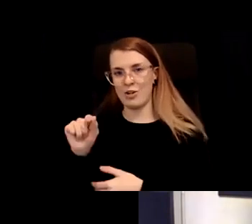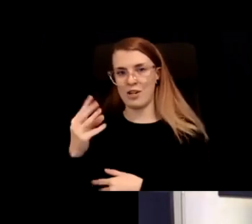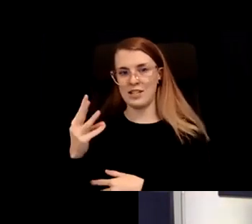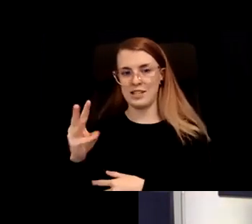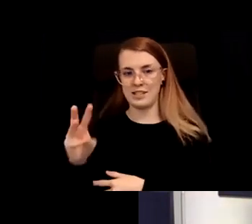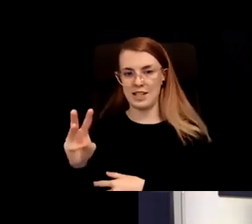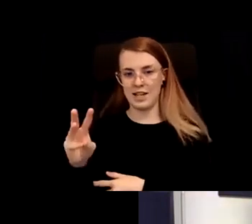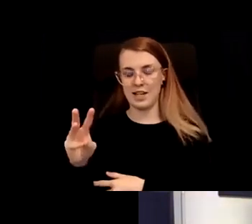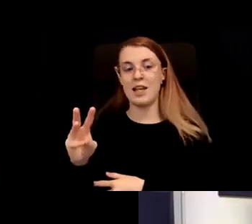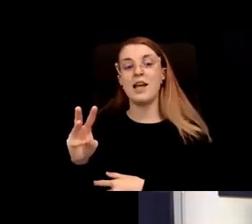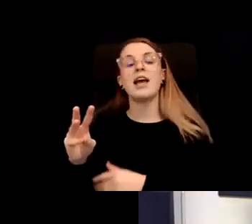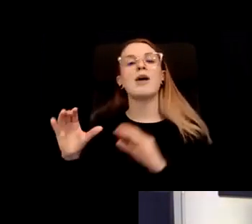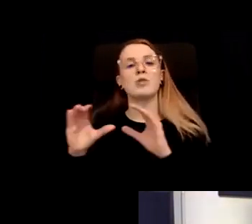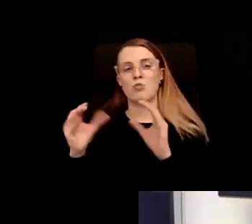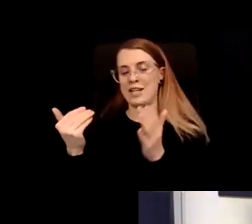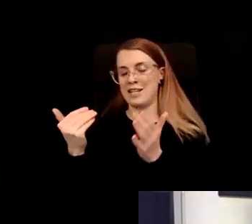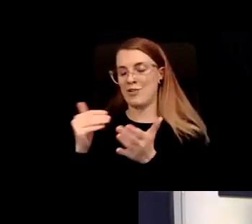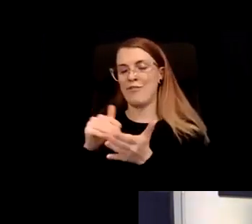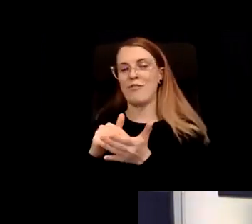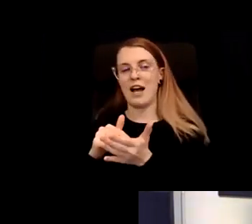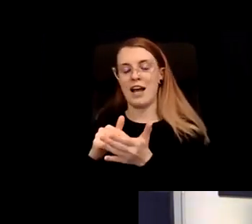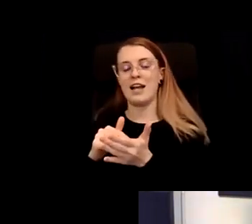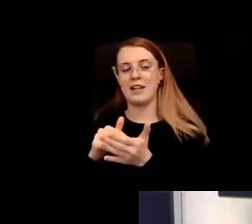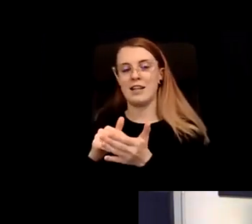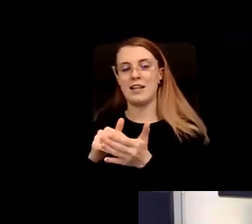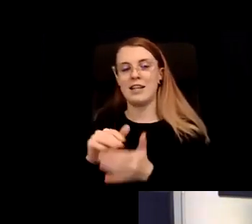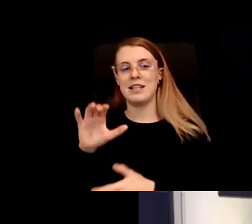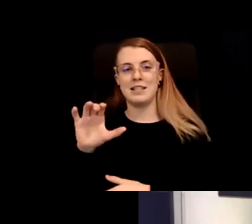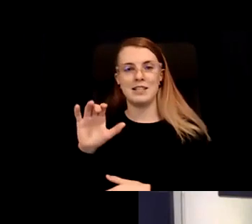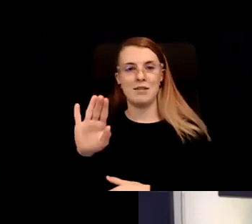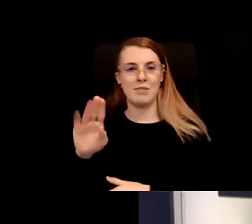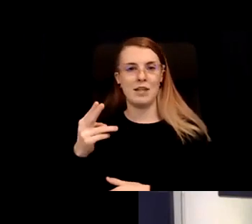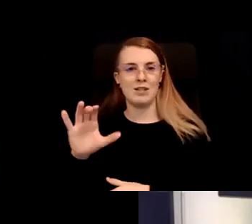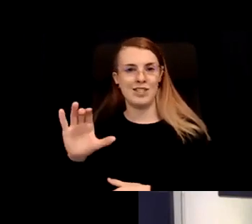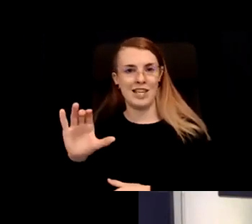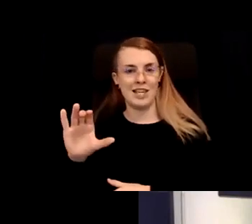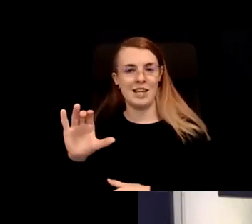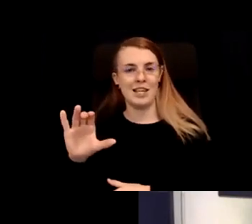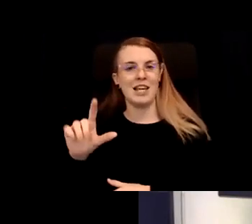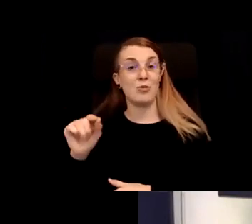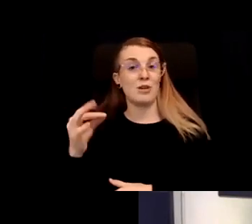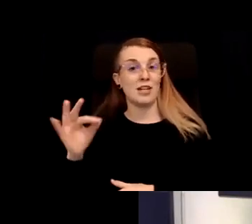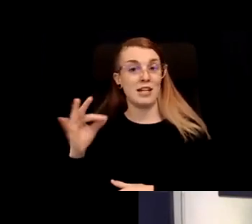And was recertified as a certified community behavioral health bin I can in 2019.